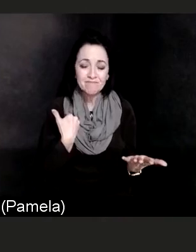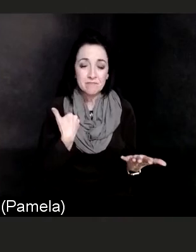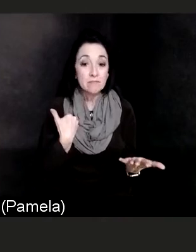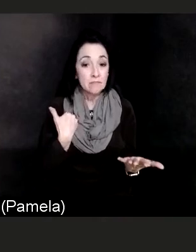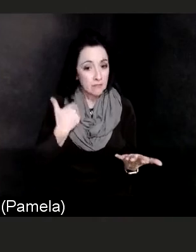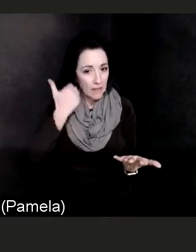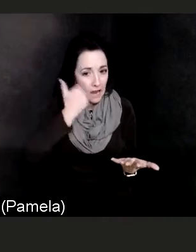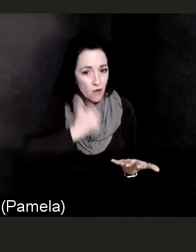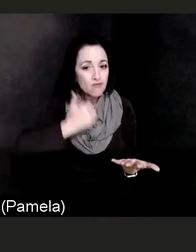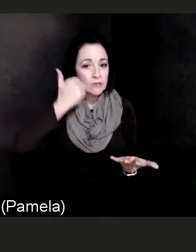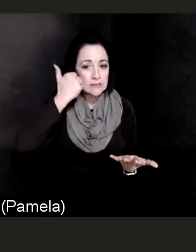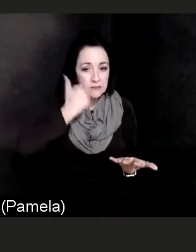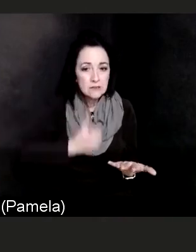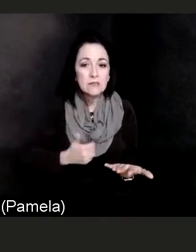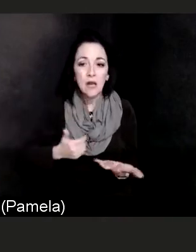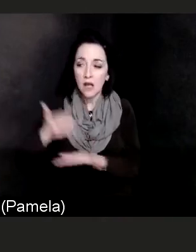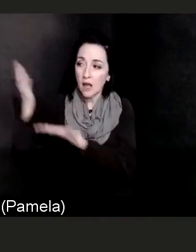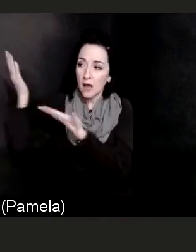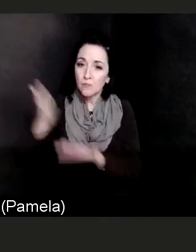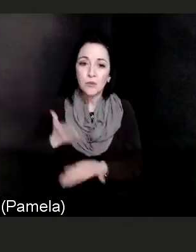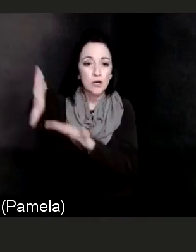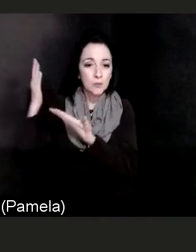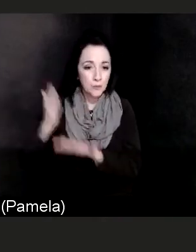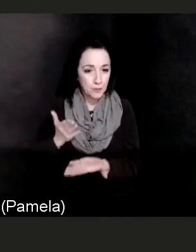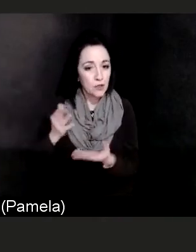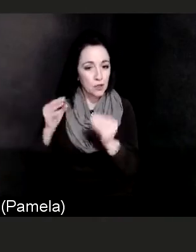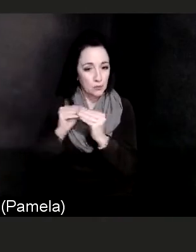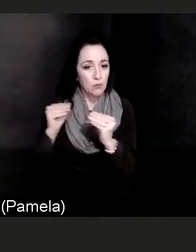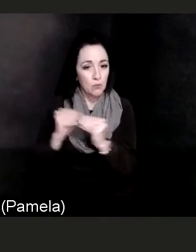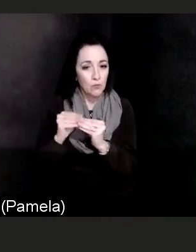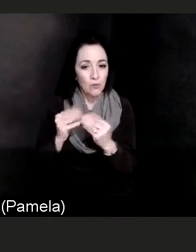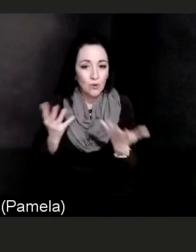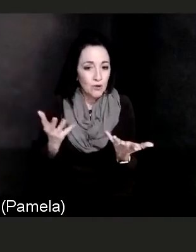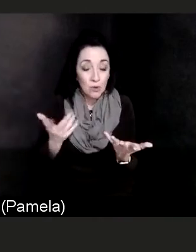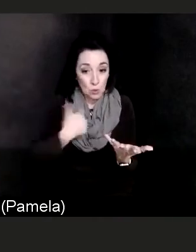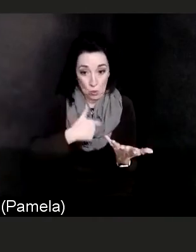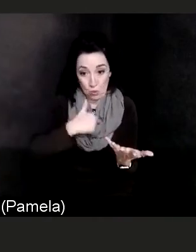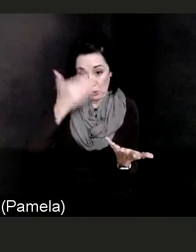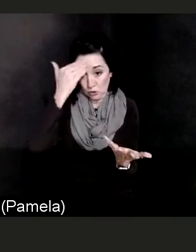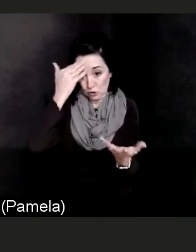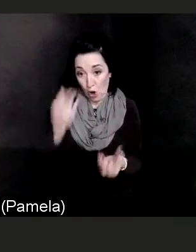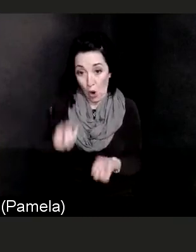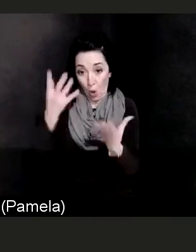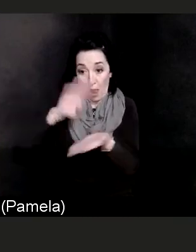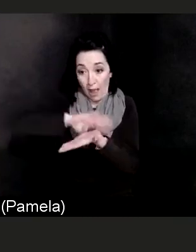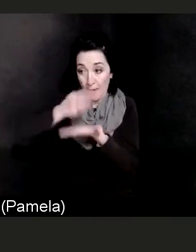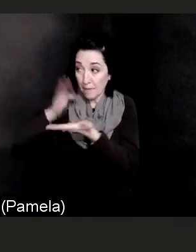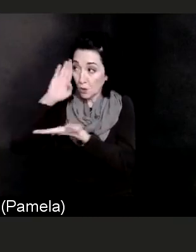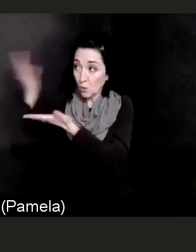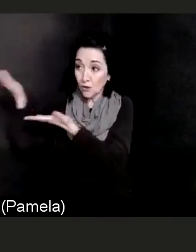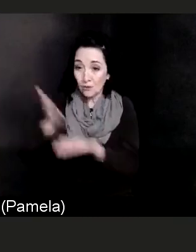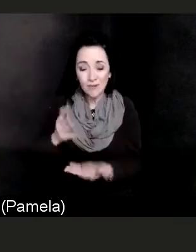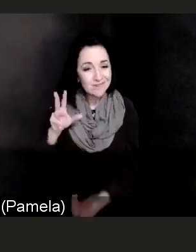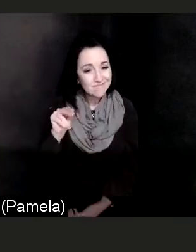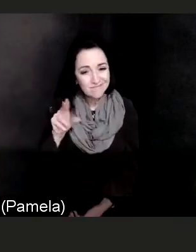but it is sometimes just waiting to see what will come. And so that's why we created that list,